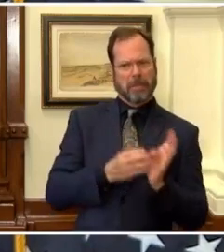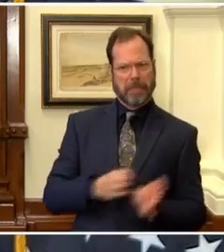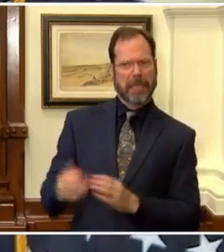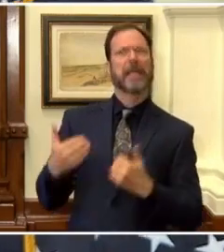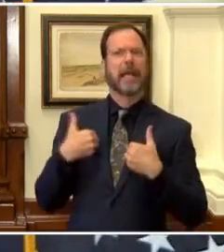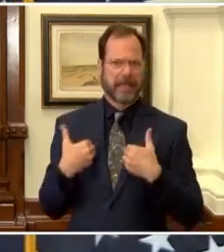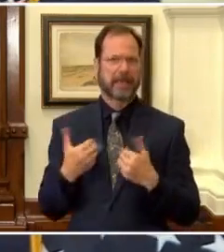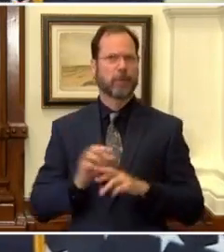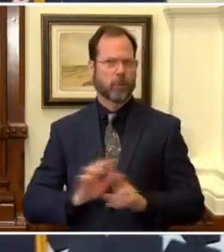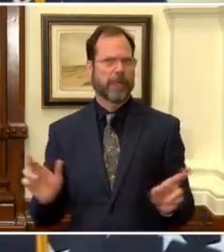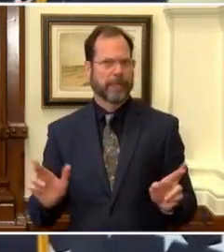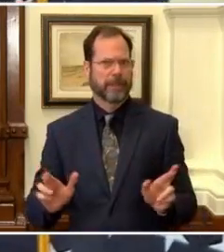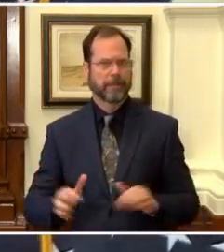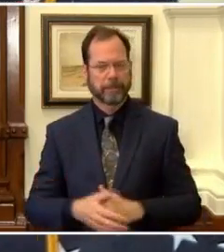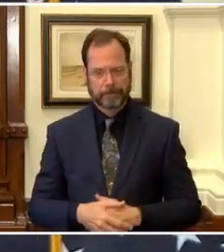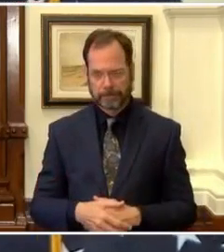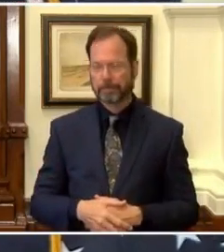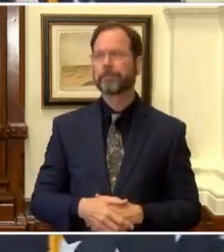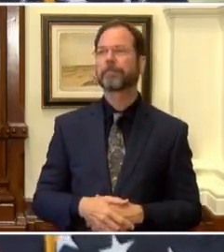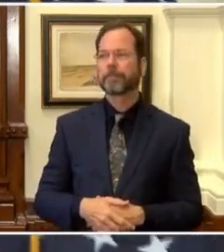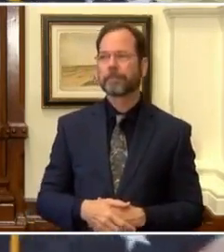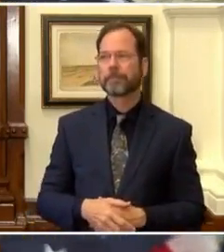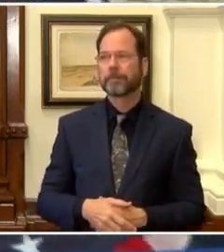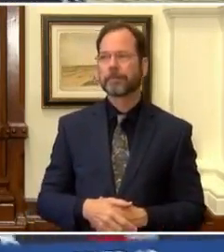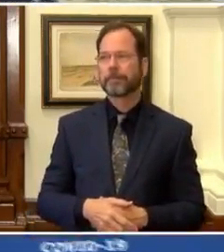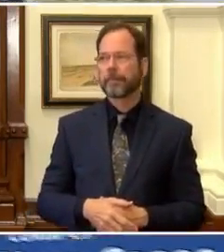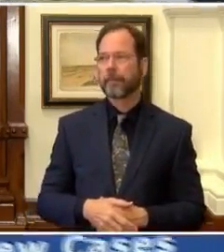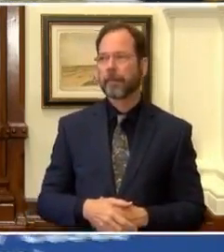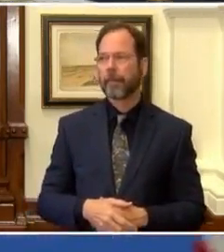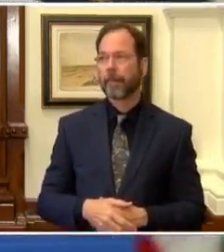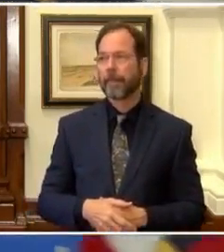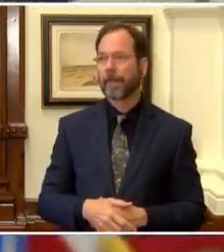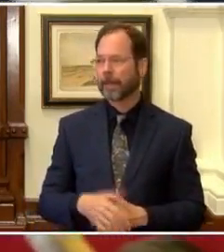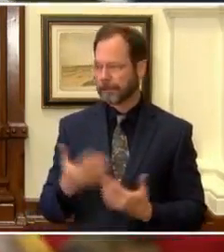NEED CERTAIN THINGS THE STATE SHOULD PROVIDE, THE STATE STANDS READY TO DO THAT.